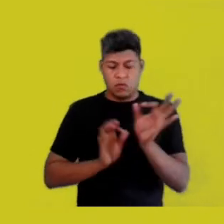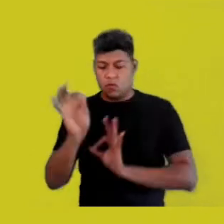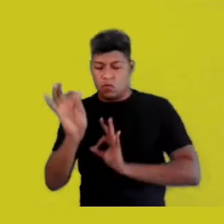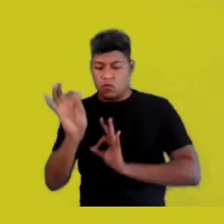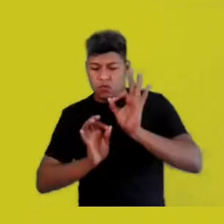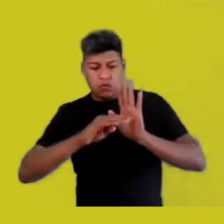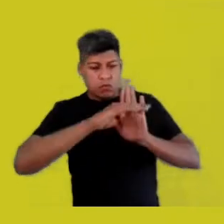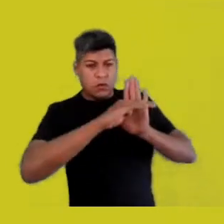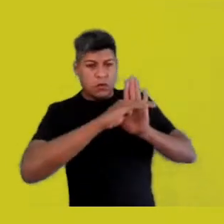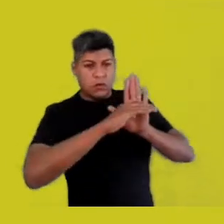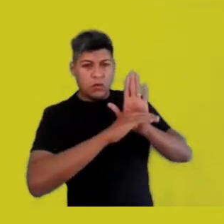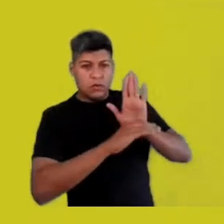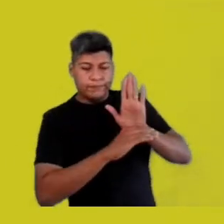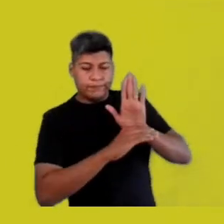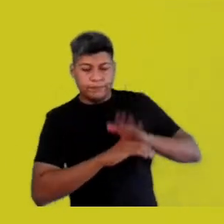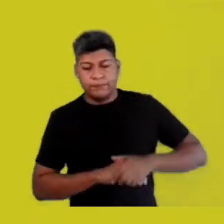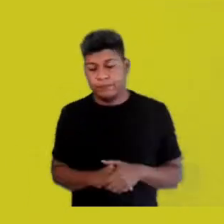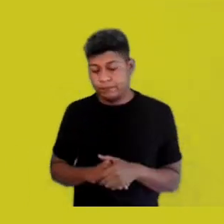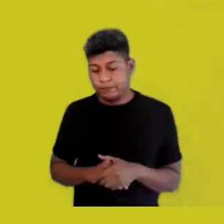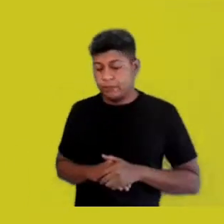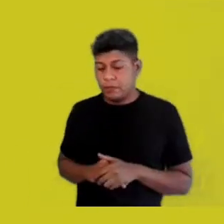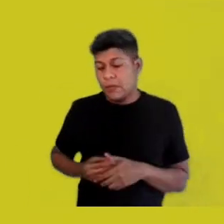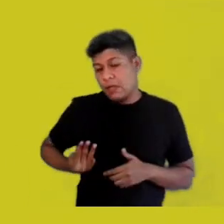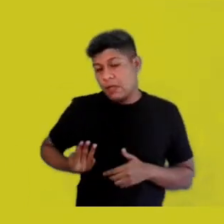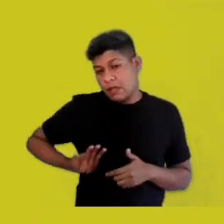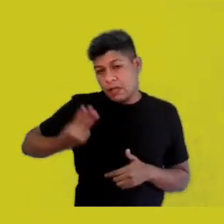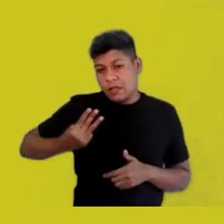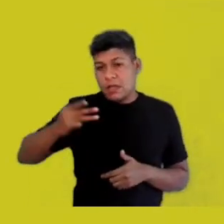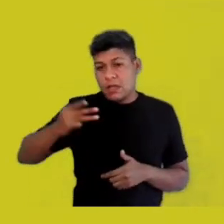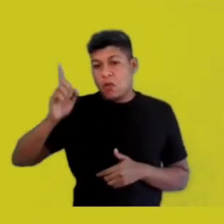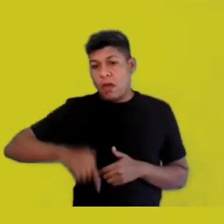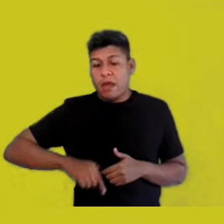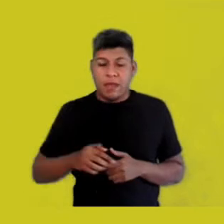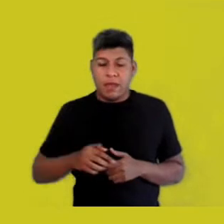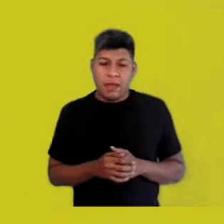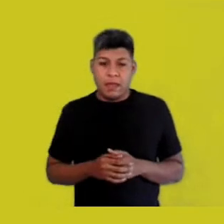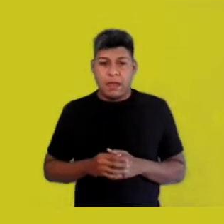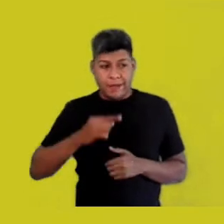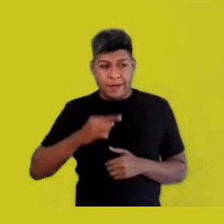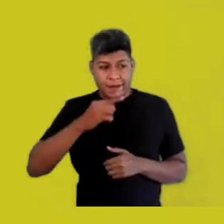And the third stage is Enchanting, probably in May,